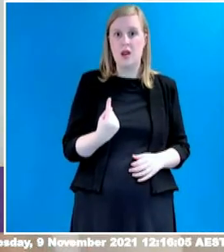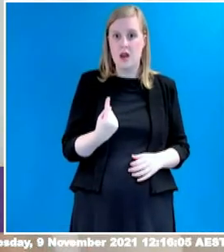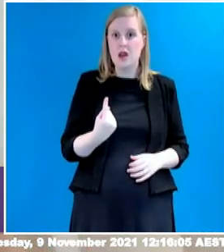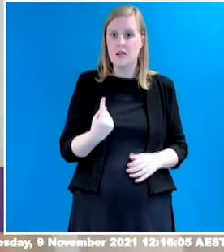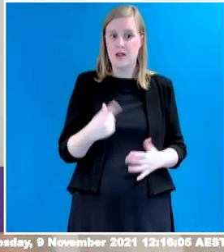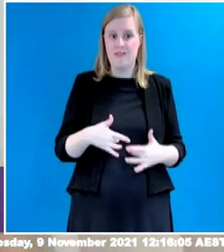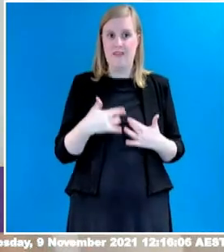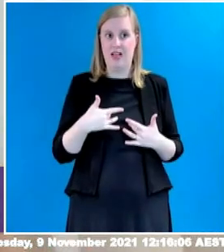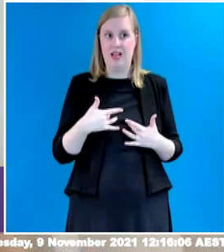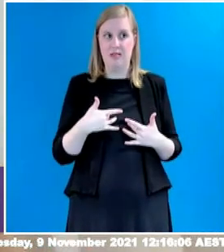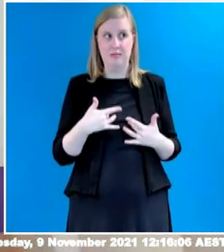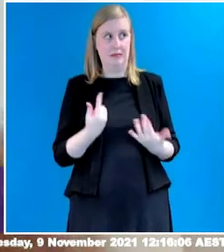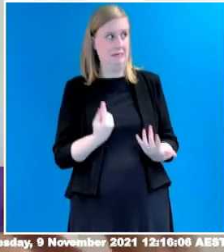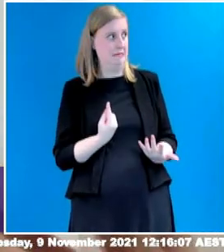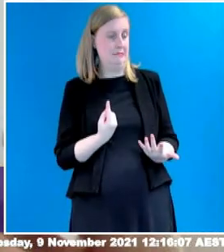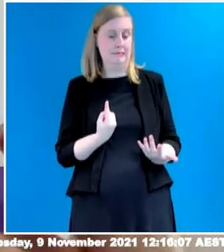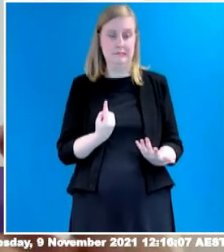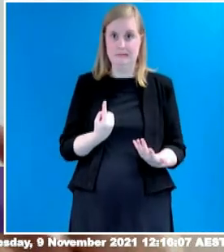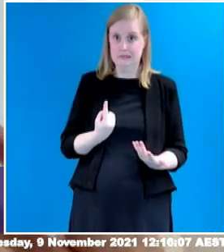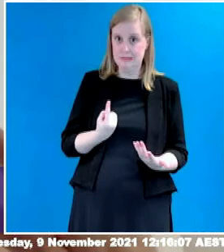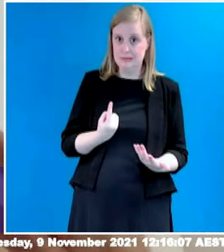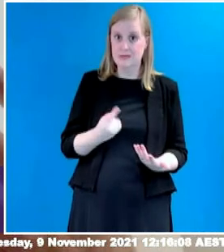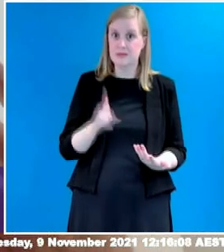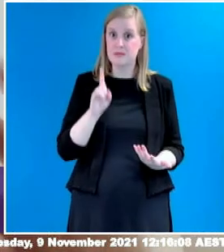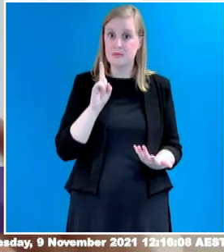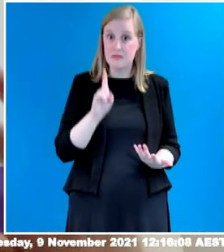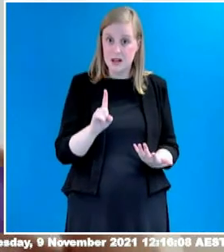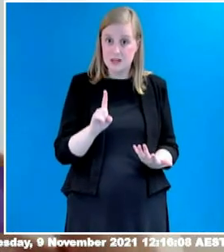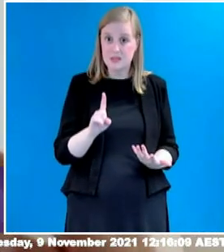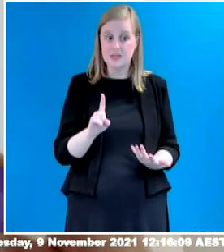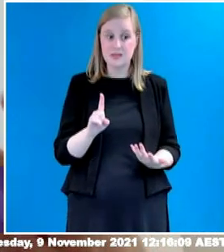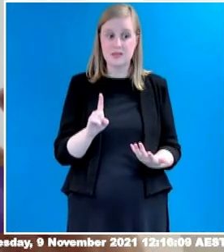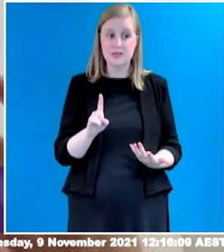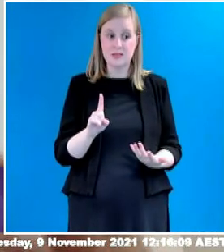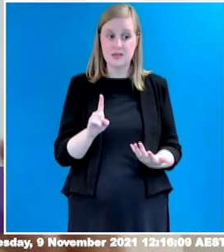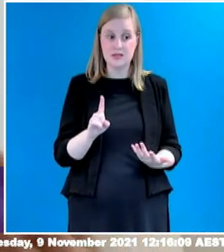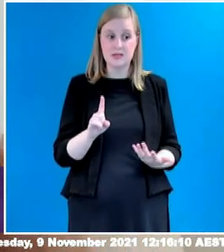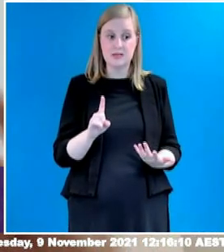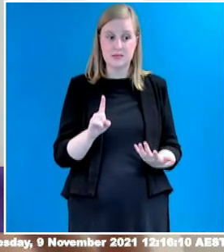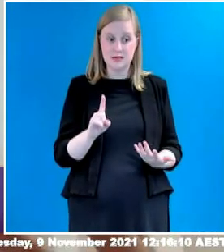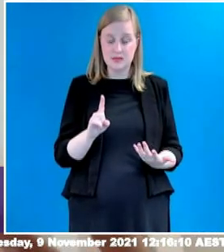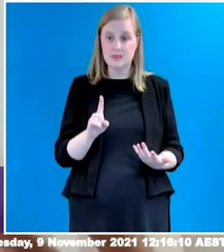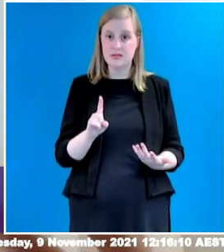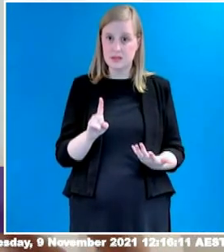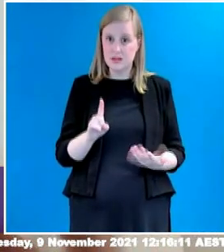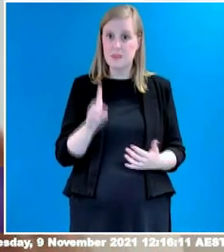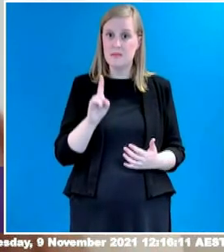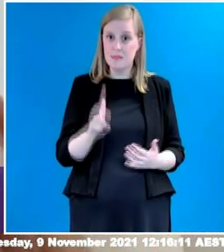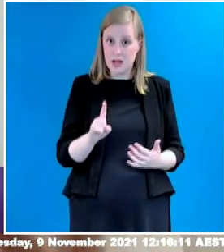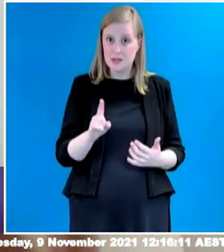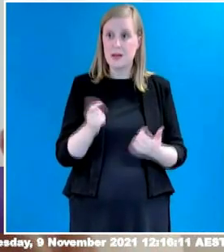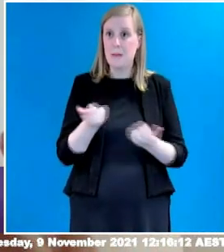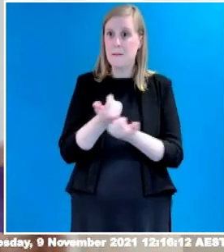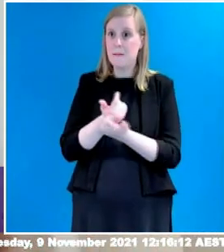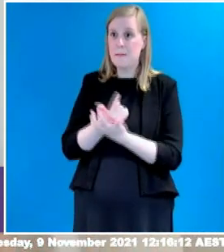That said, many of the delegations actually came up to reference what this language is about. Can we look at it this way?